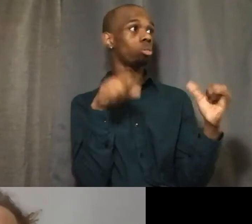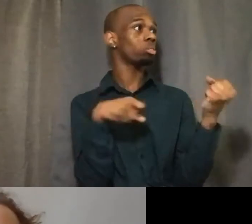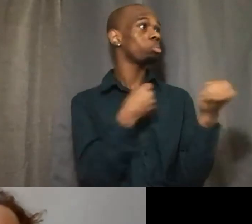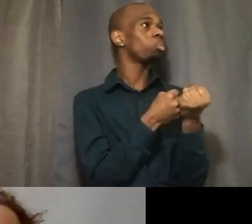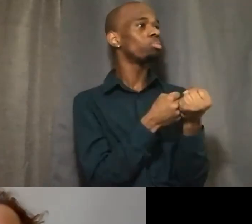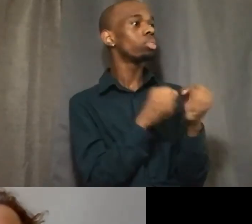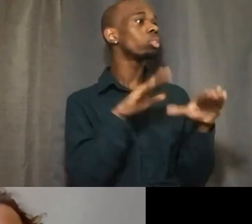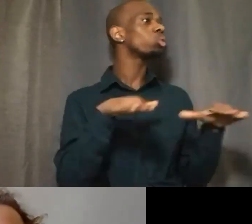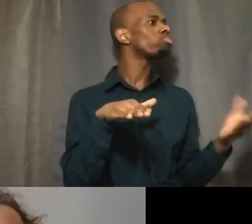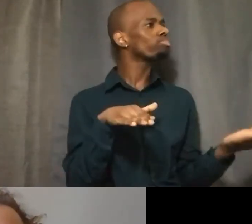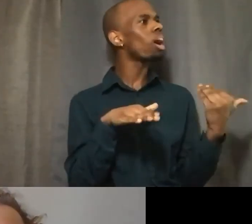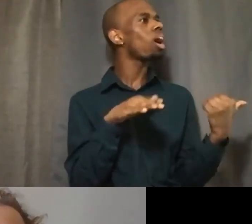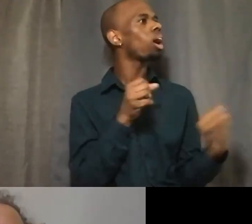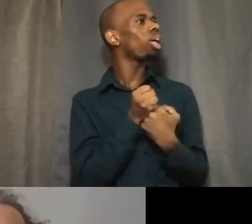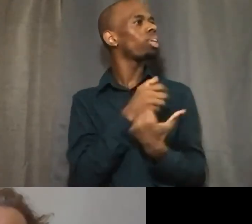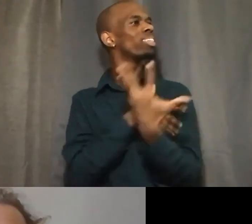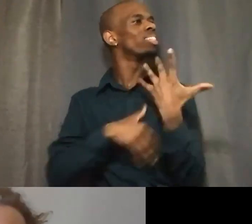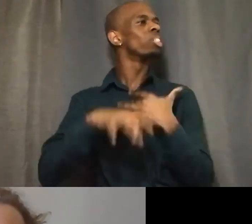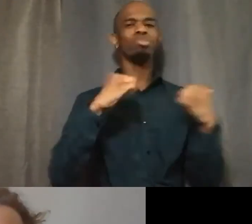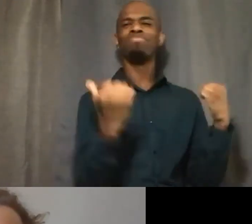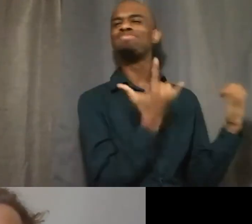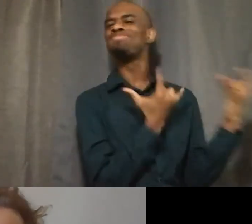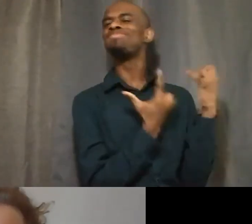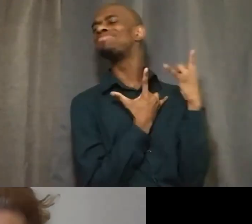Sending you lots of love. Thank you.